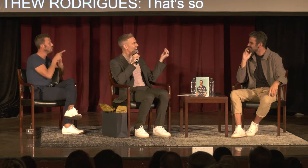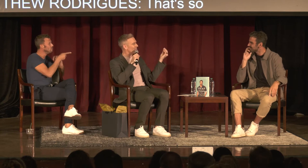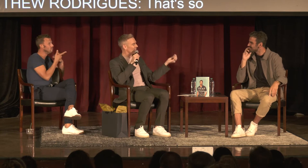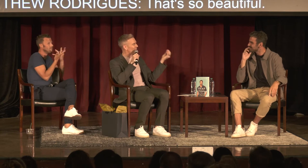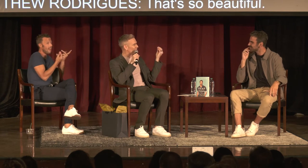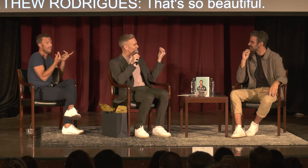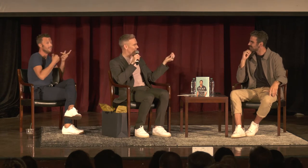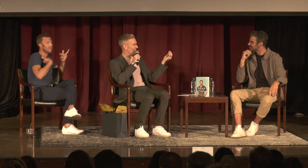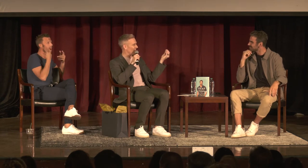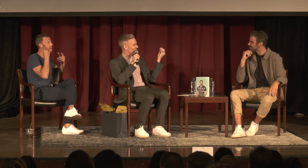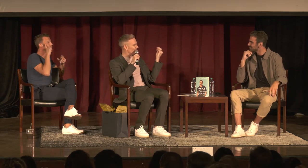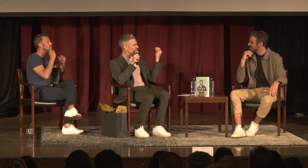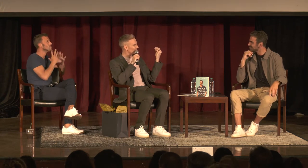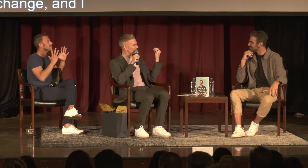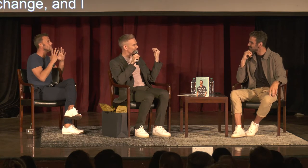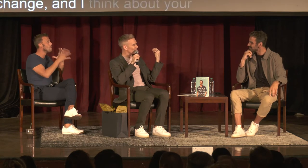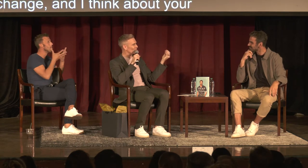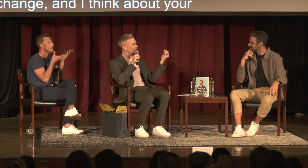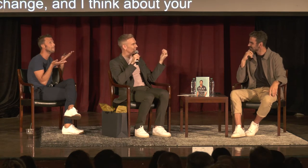And I think about your mother, and this story